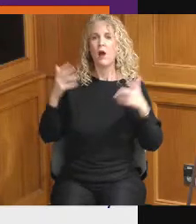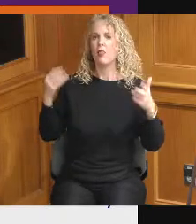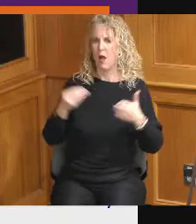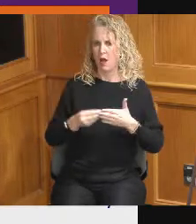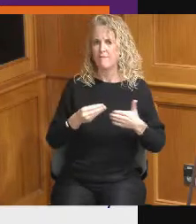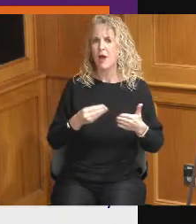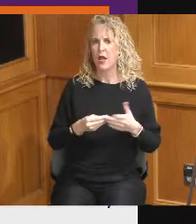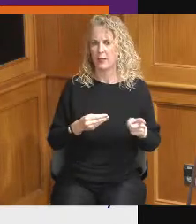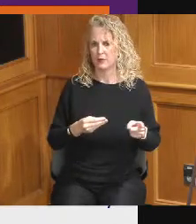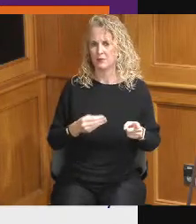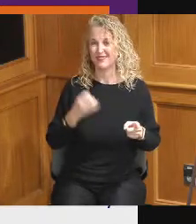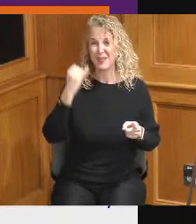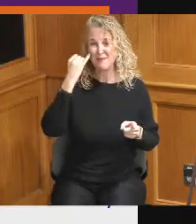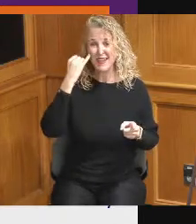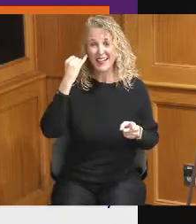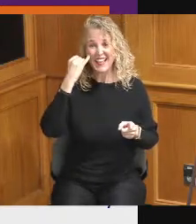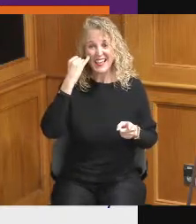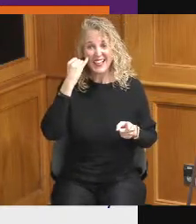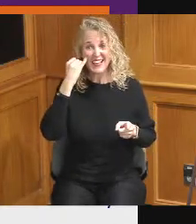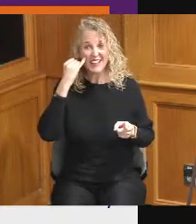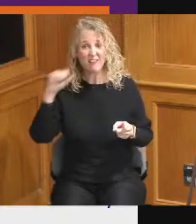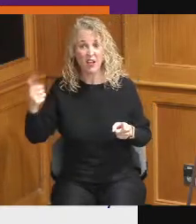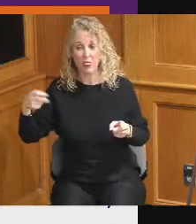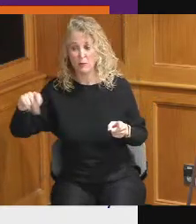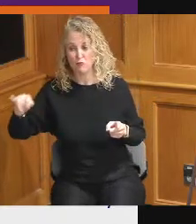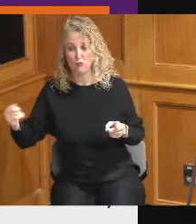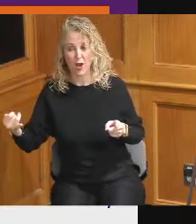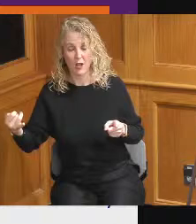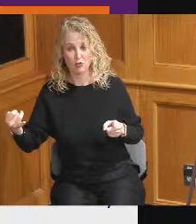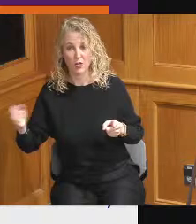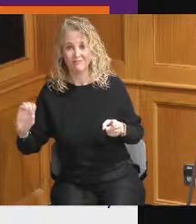but if there's no pipeline of projects it just sits there and the reason that we've been able